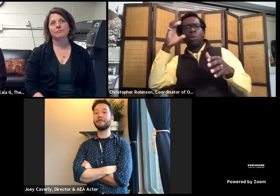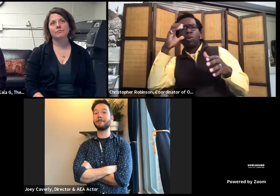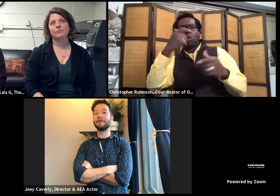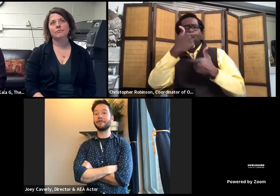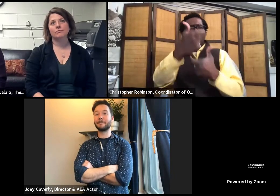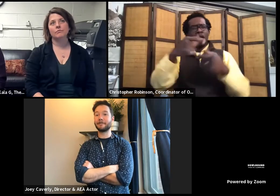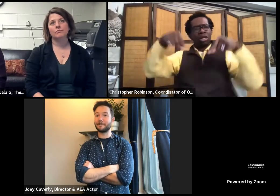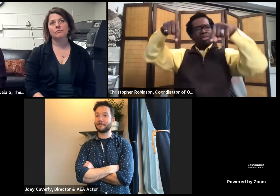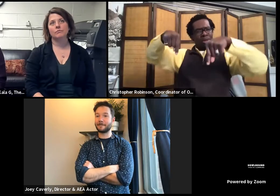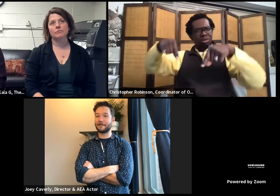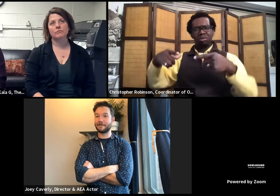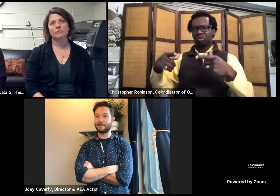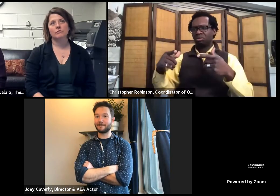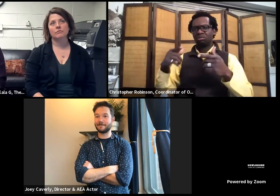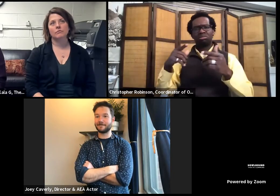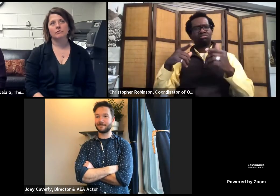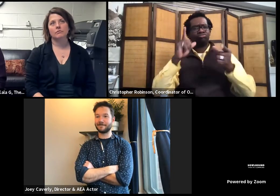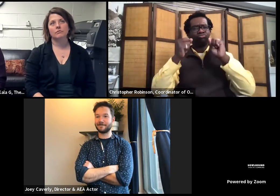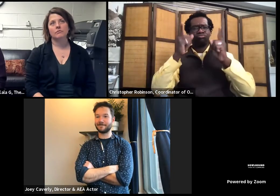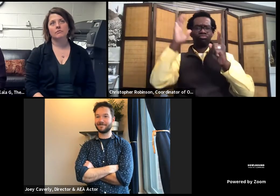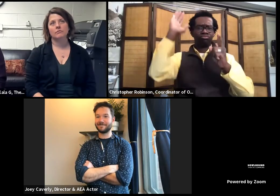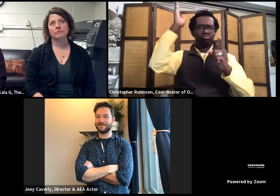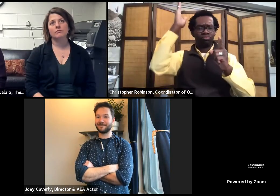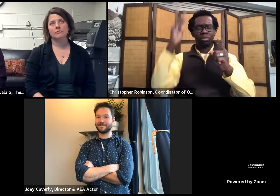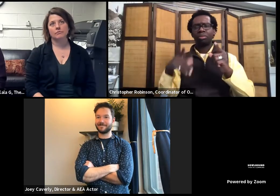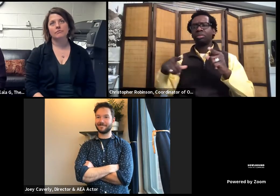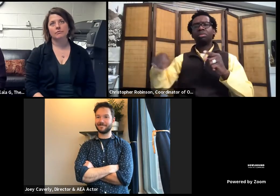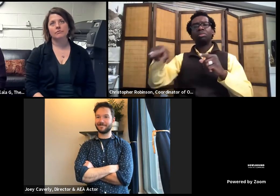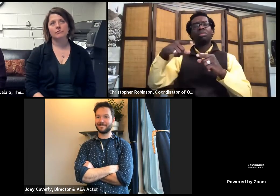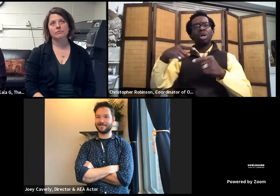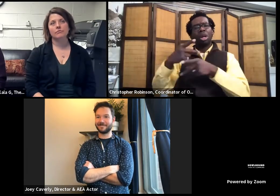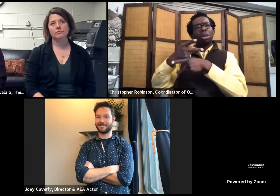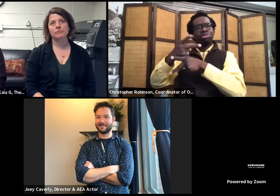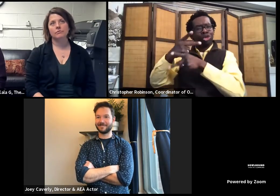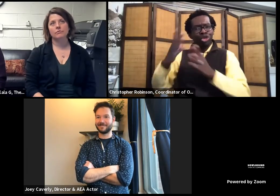So those of you who have seen these discussions